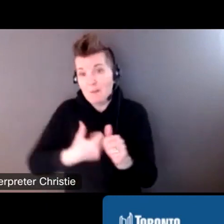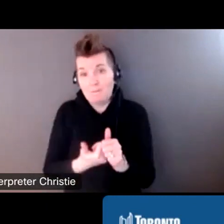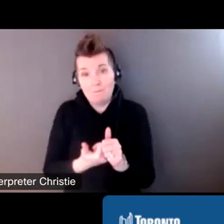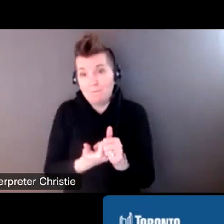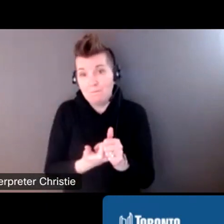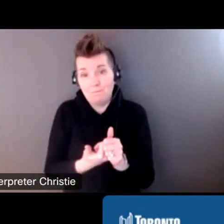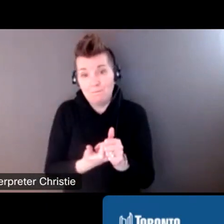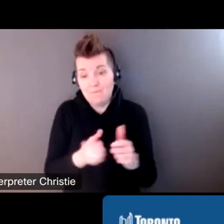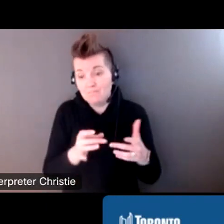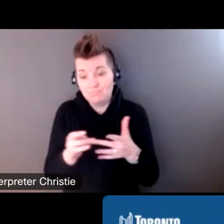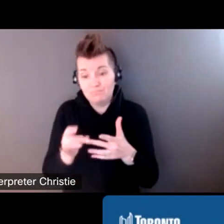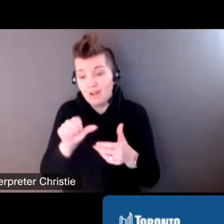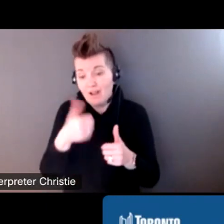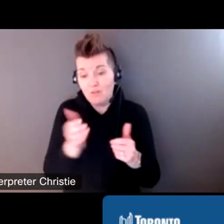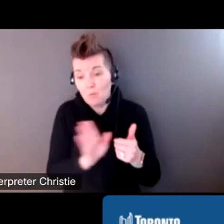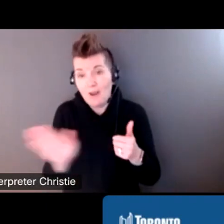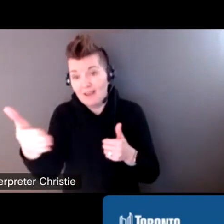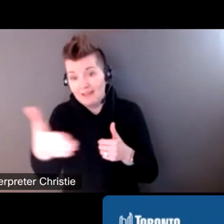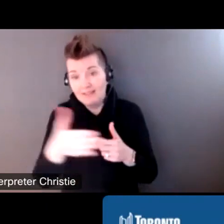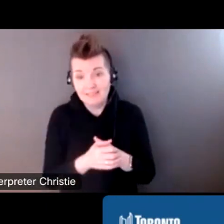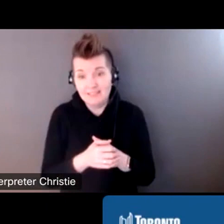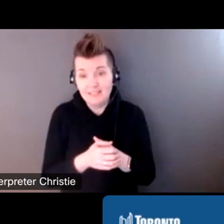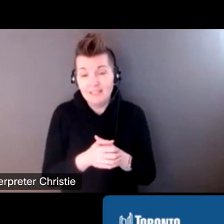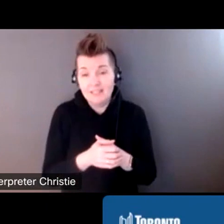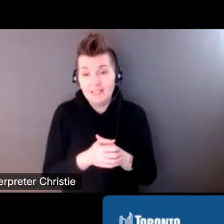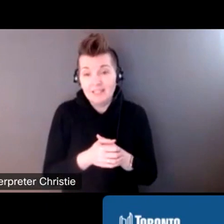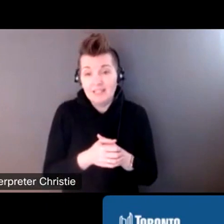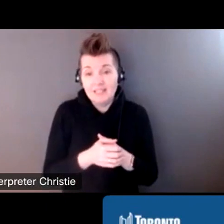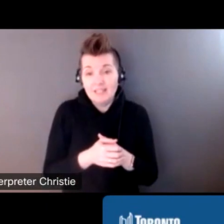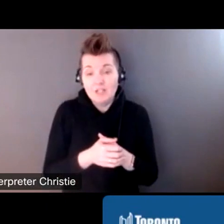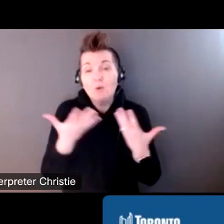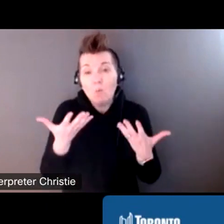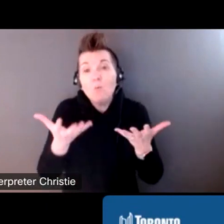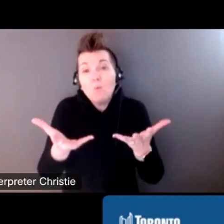Again, away from forcing cyclists to go into the cycle tracks lane, but to see if there's